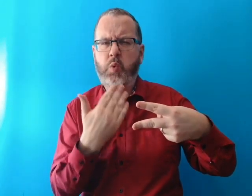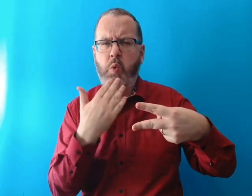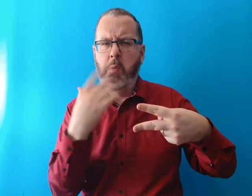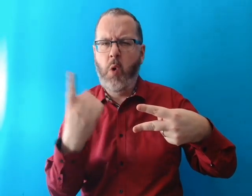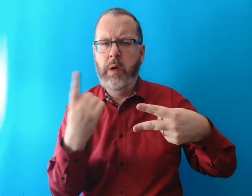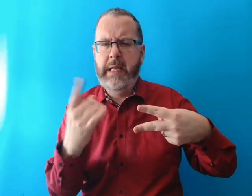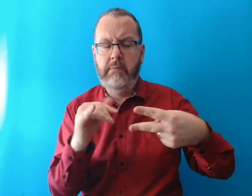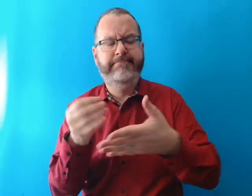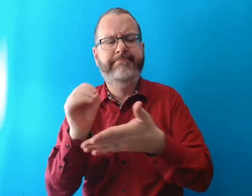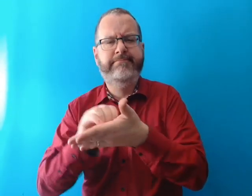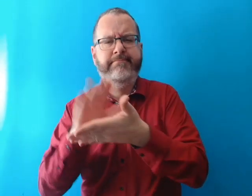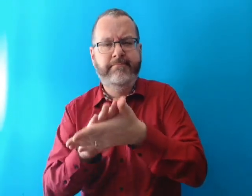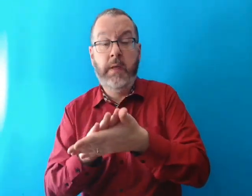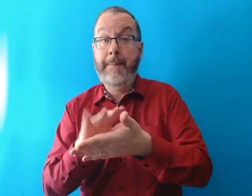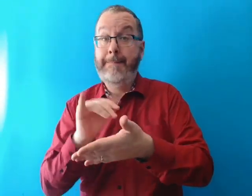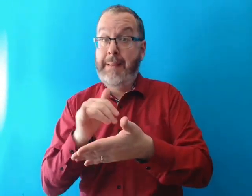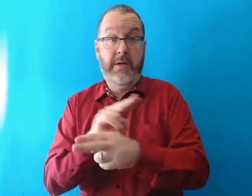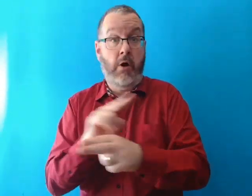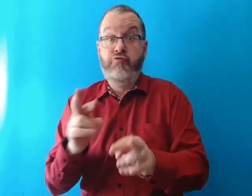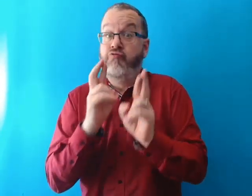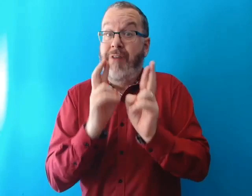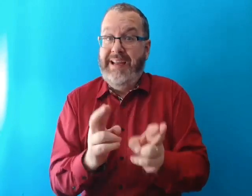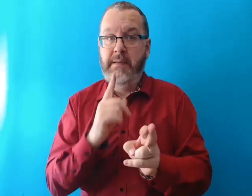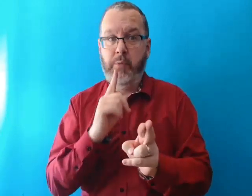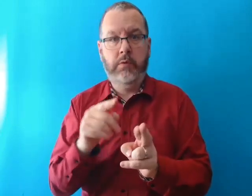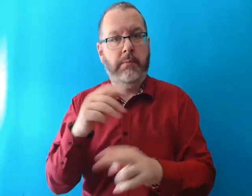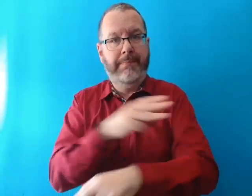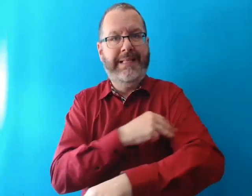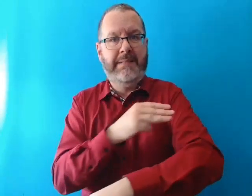so the policeman decided to describe him as ‘dumb only’ -